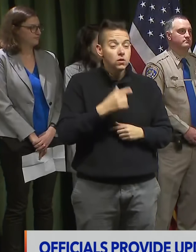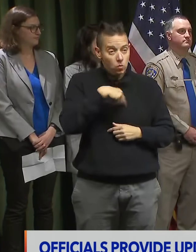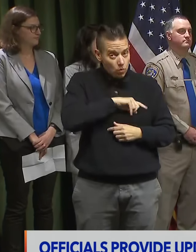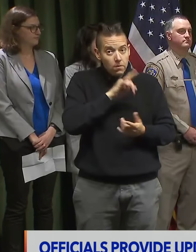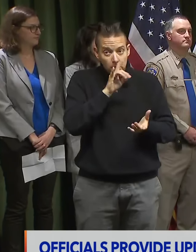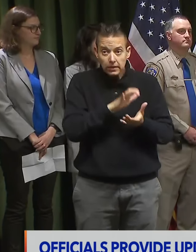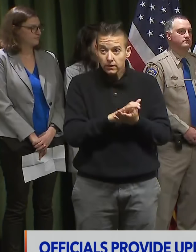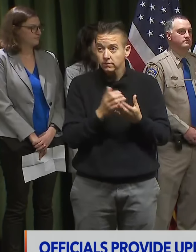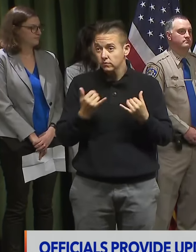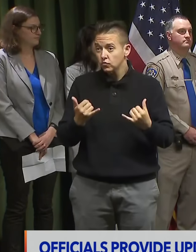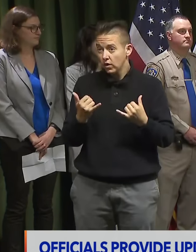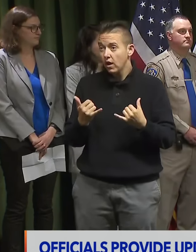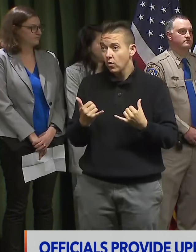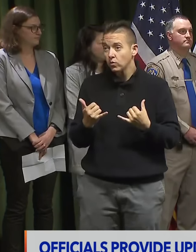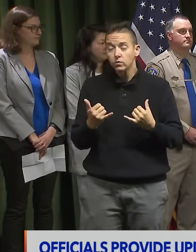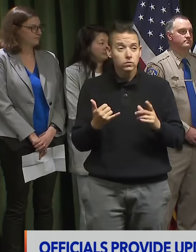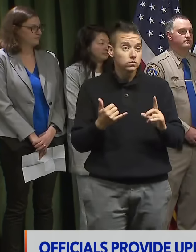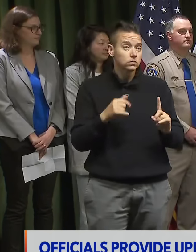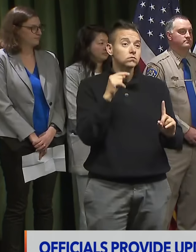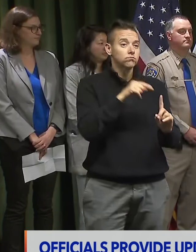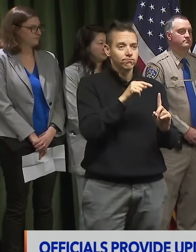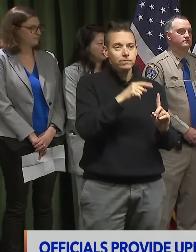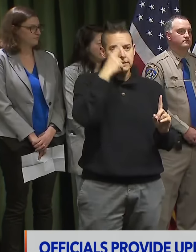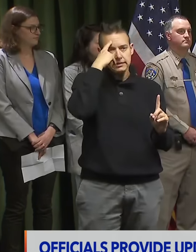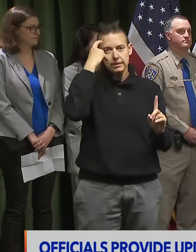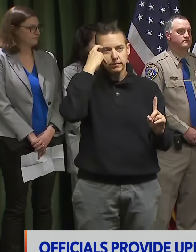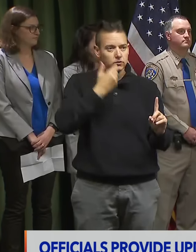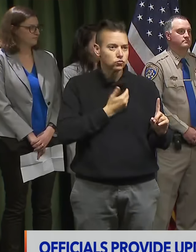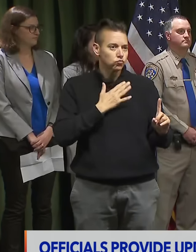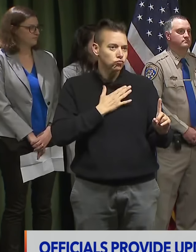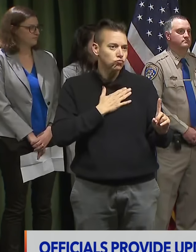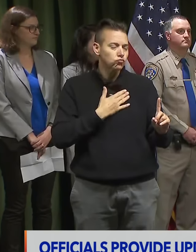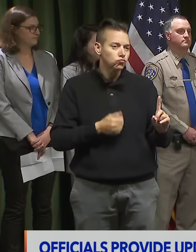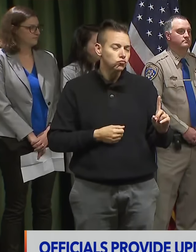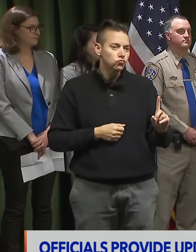AMAZING JOB. THEY TOOK A VERY DANGEROUS PERSON. OFF THE